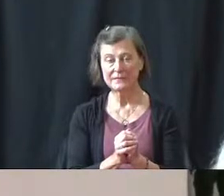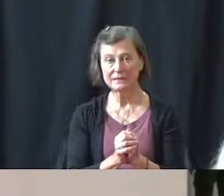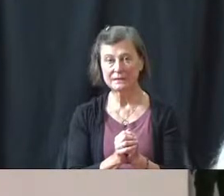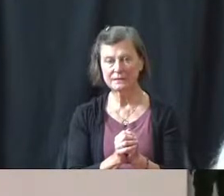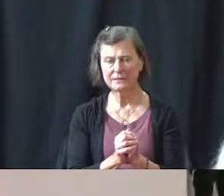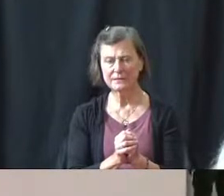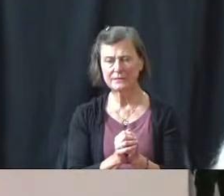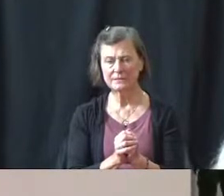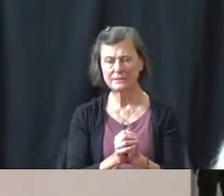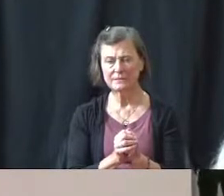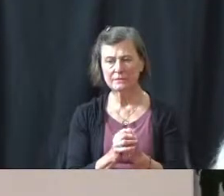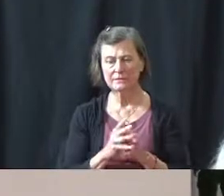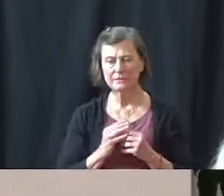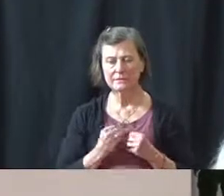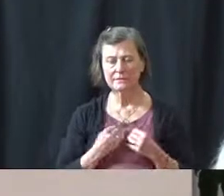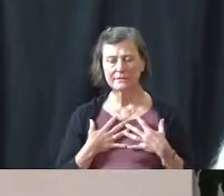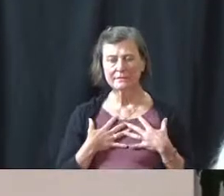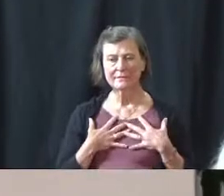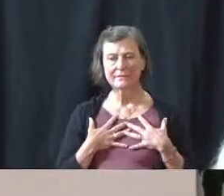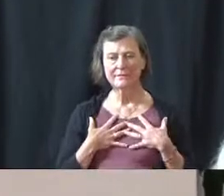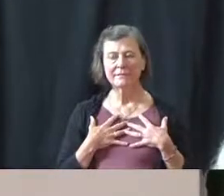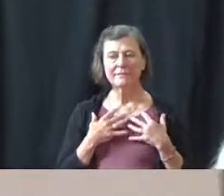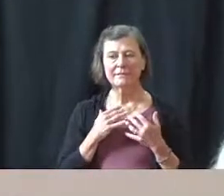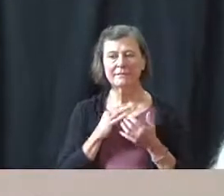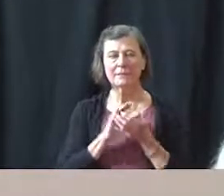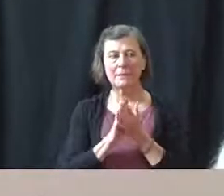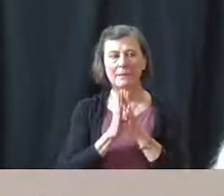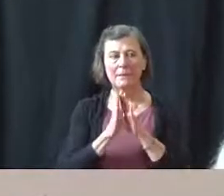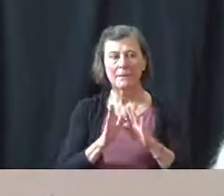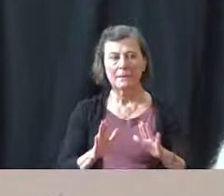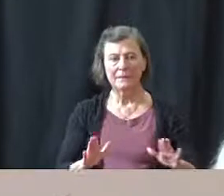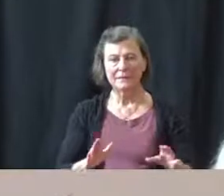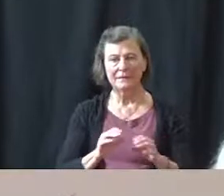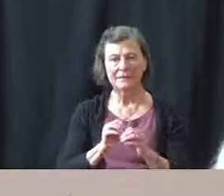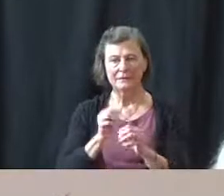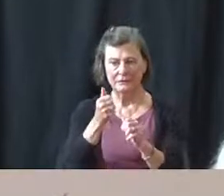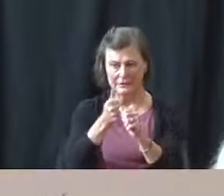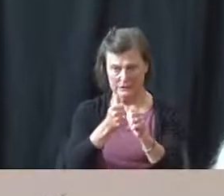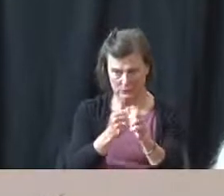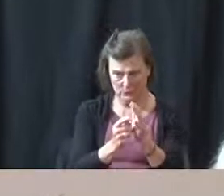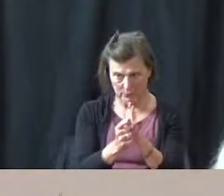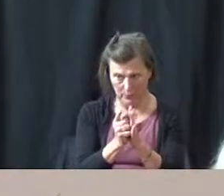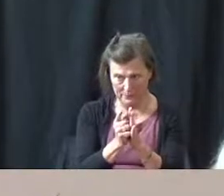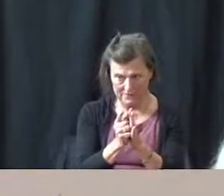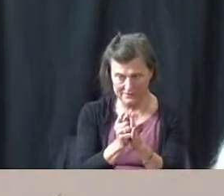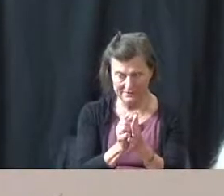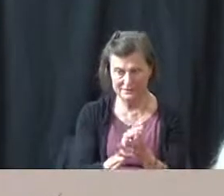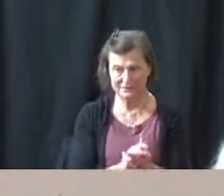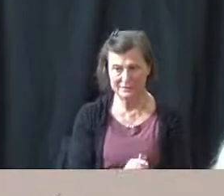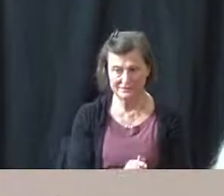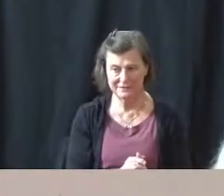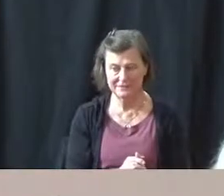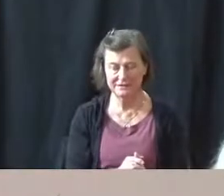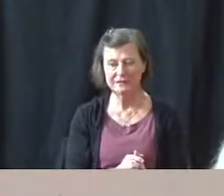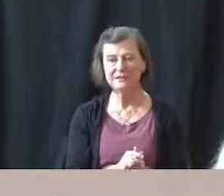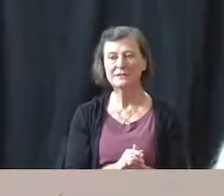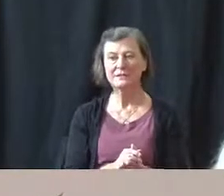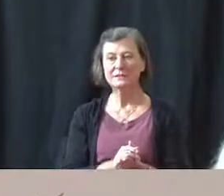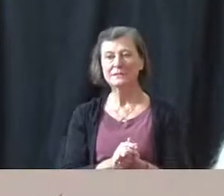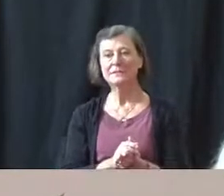Absorb the peace found in each moment.